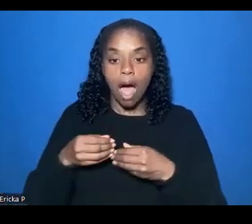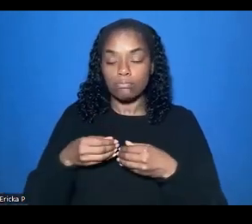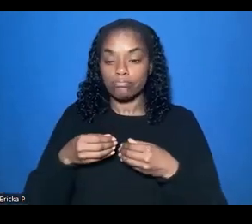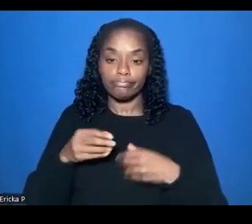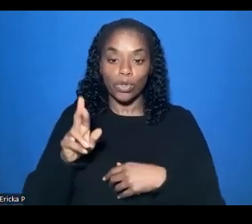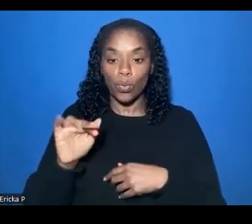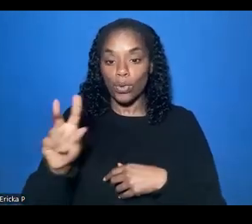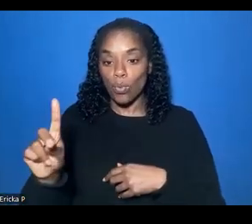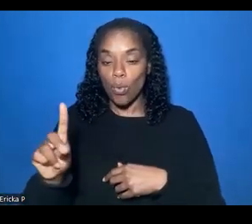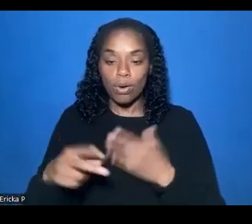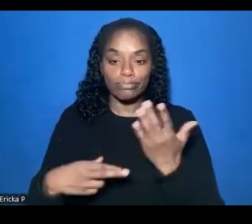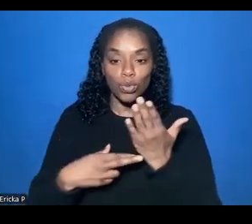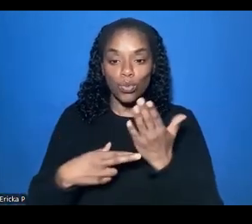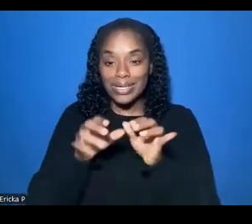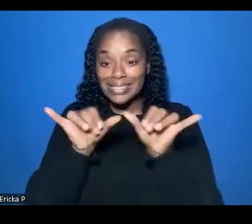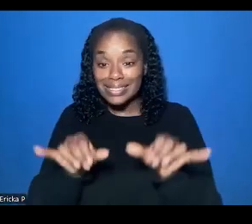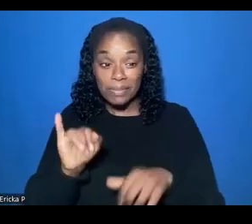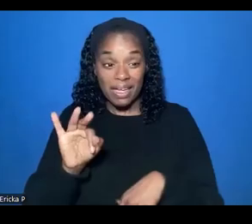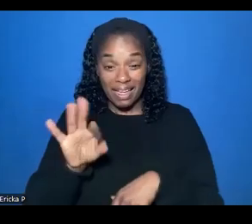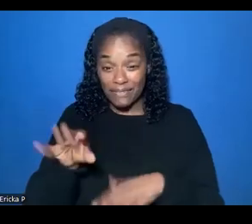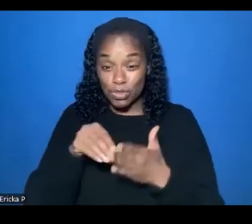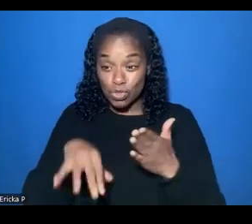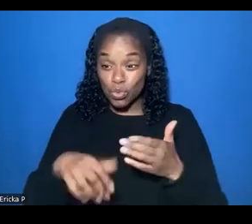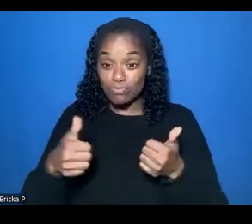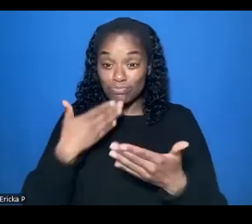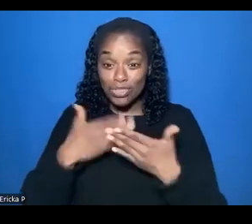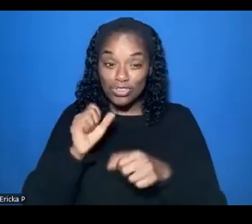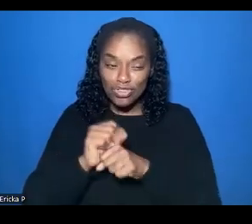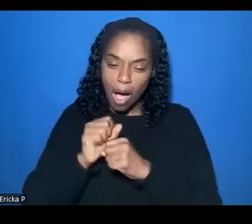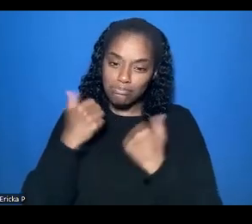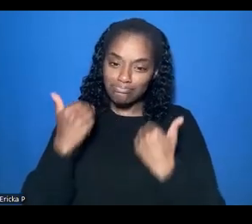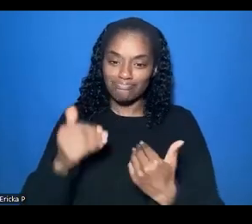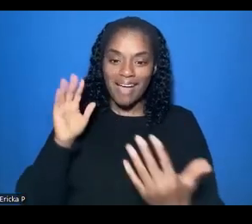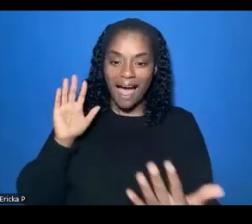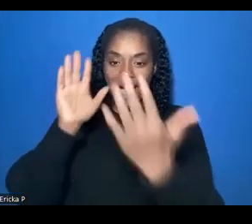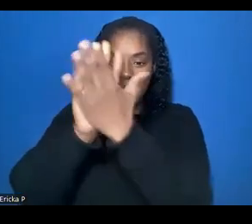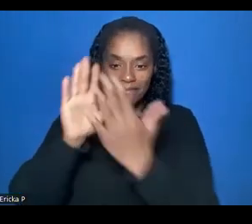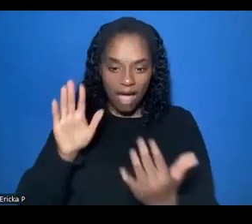Give him a high five when he does. Good. There's different ways of implementing a Behavior Support Plan.